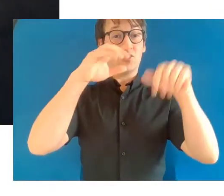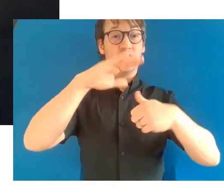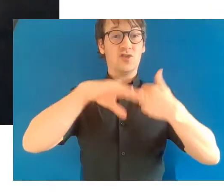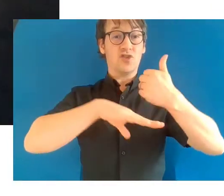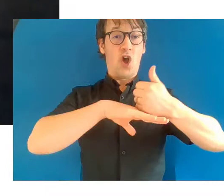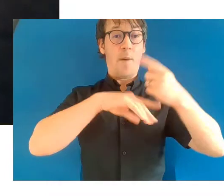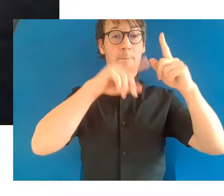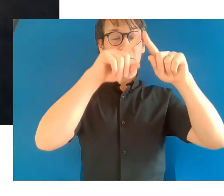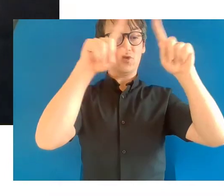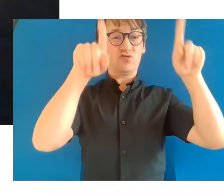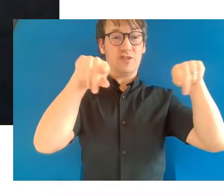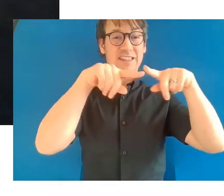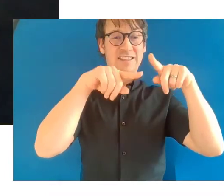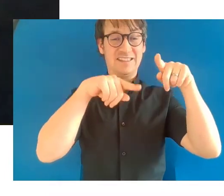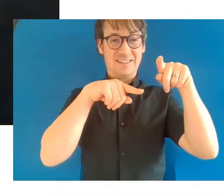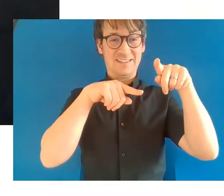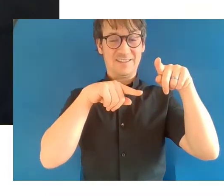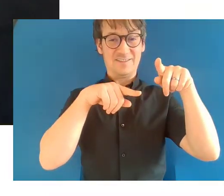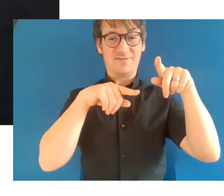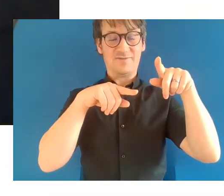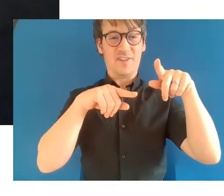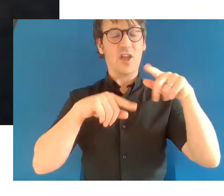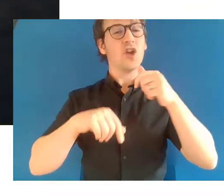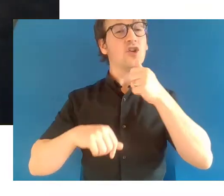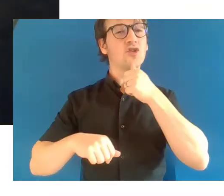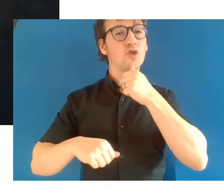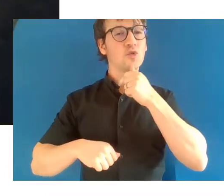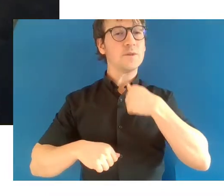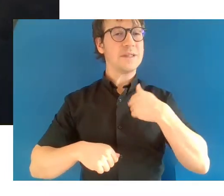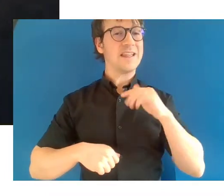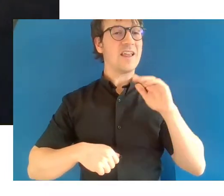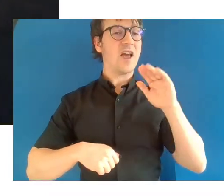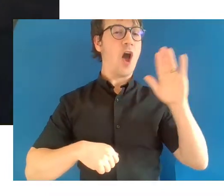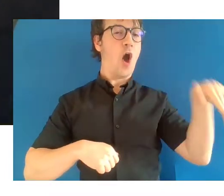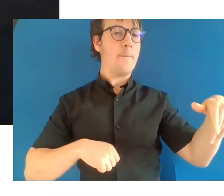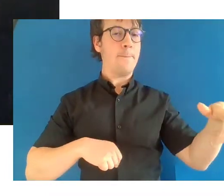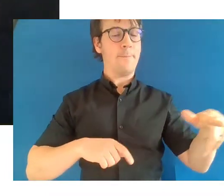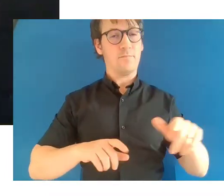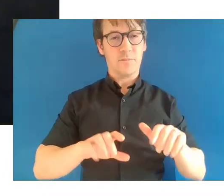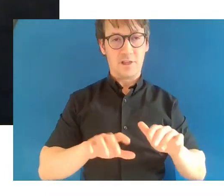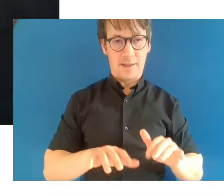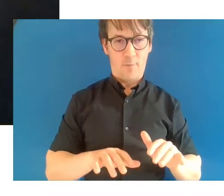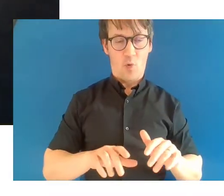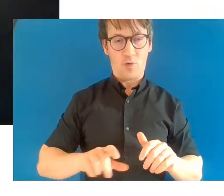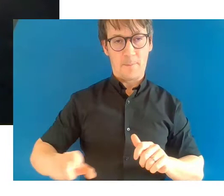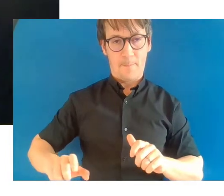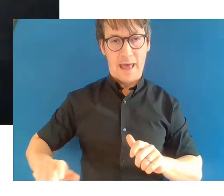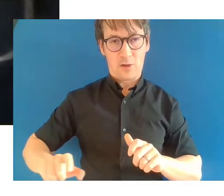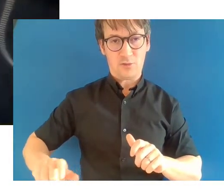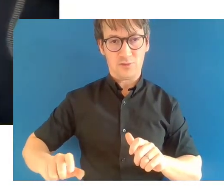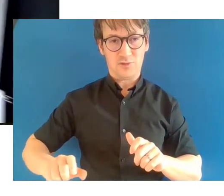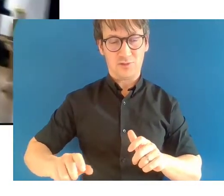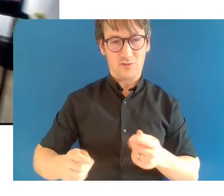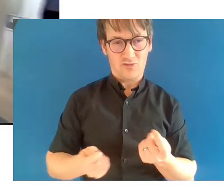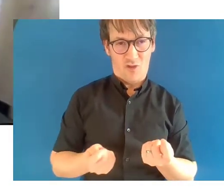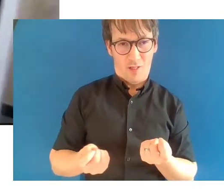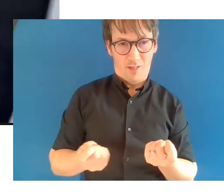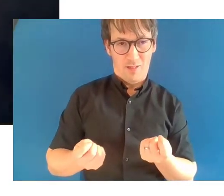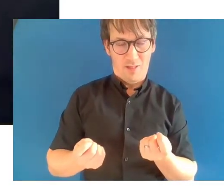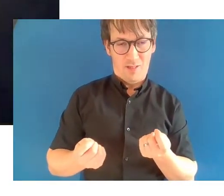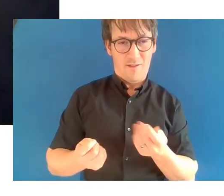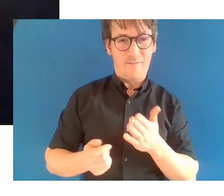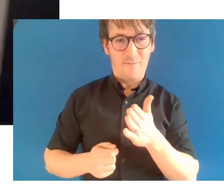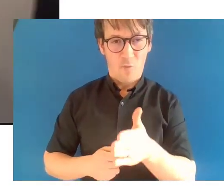I use my keyboard and mouse and I can move forward, backward, left or right like this.